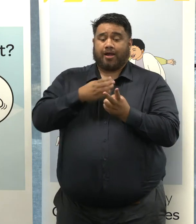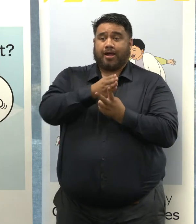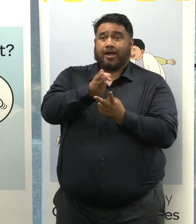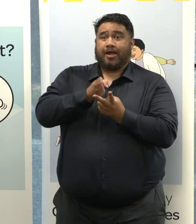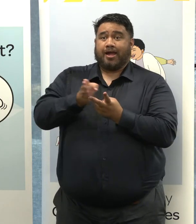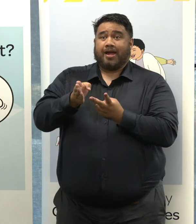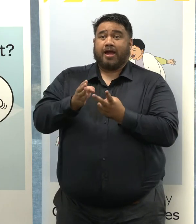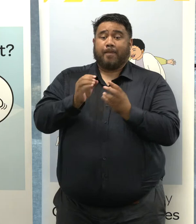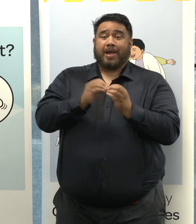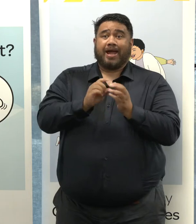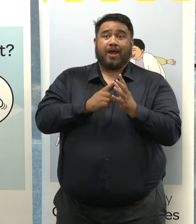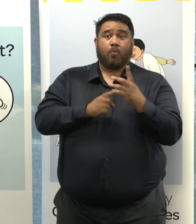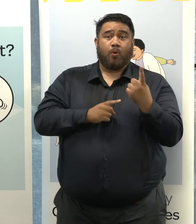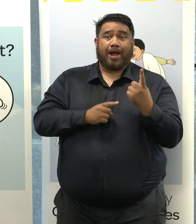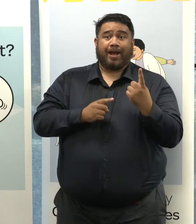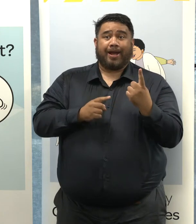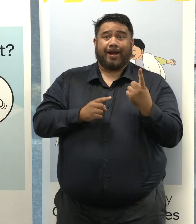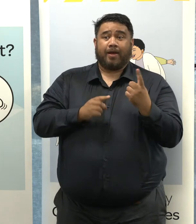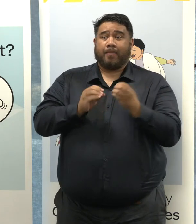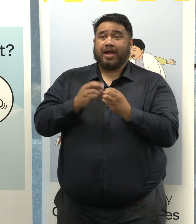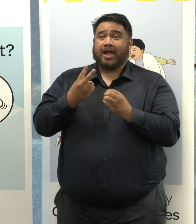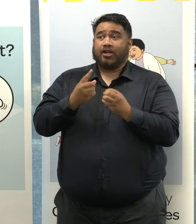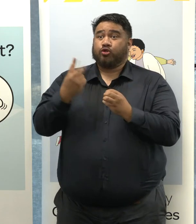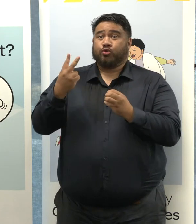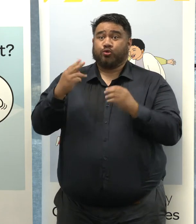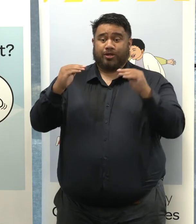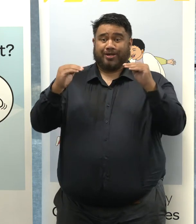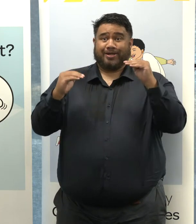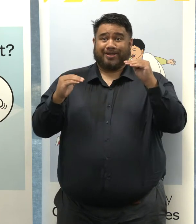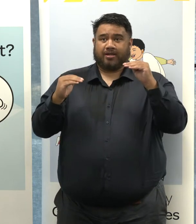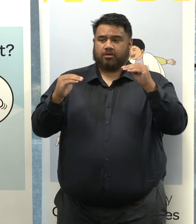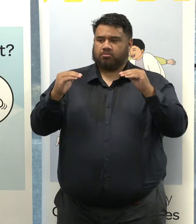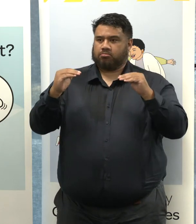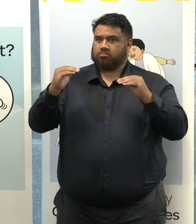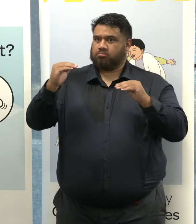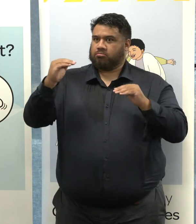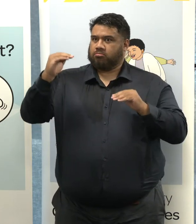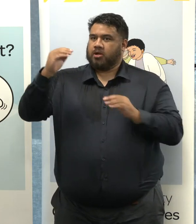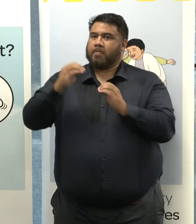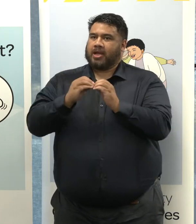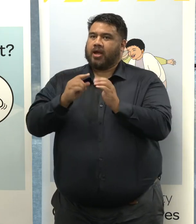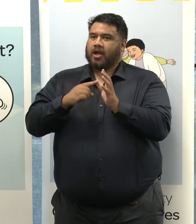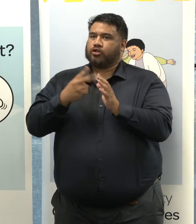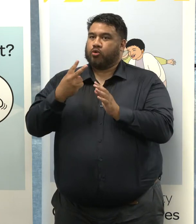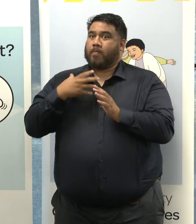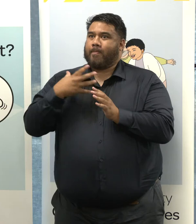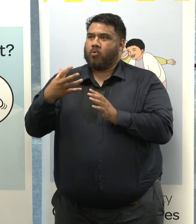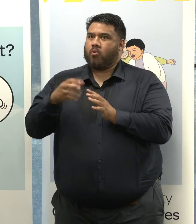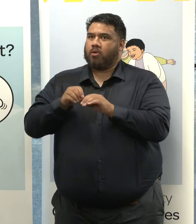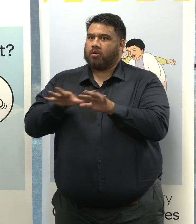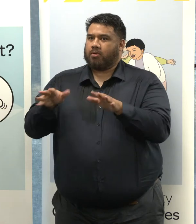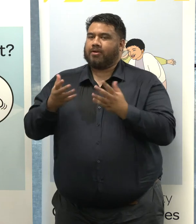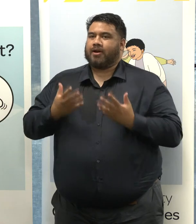BA@ subvariant. If you look at all the